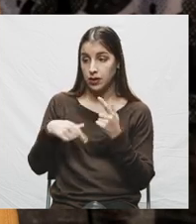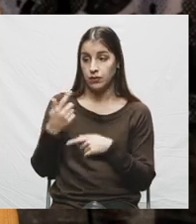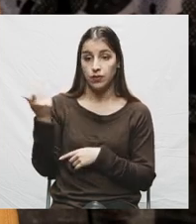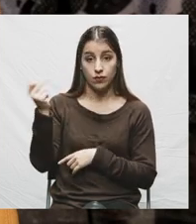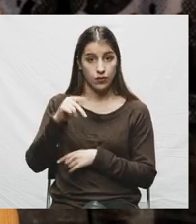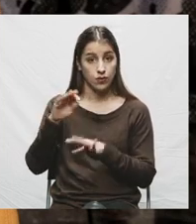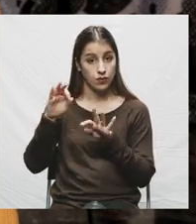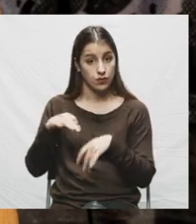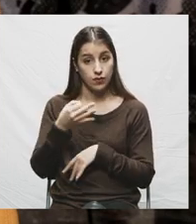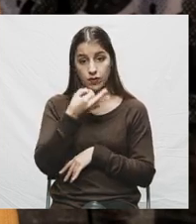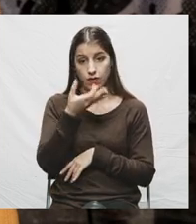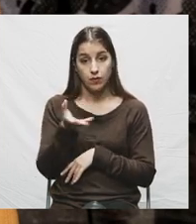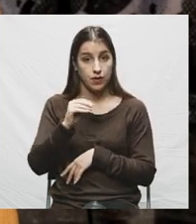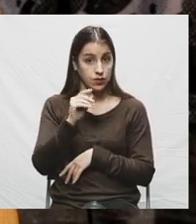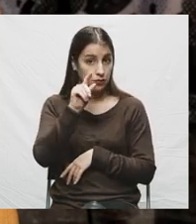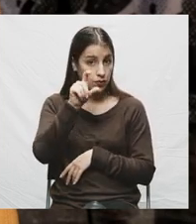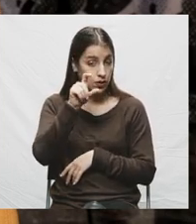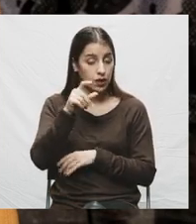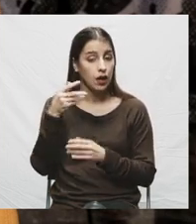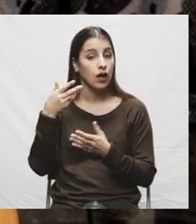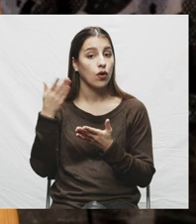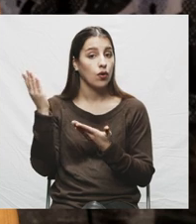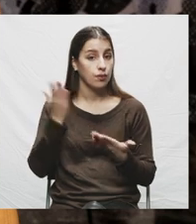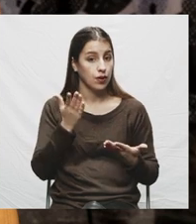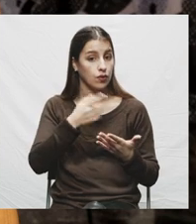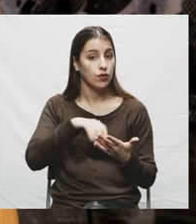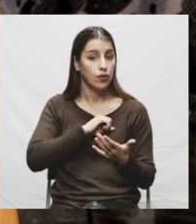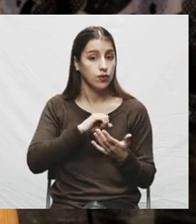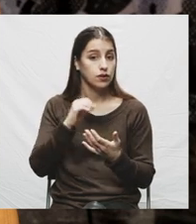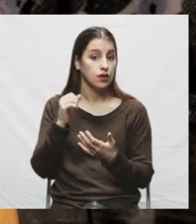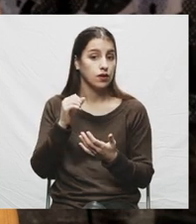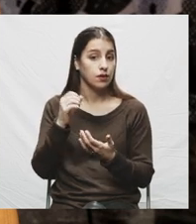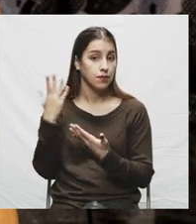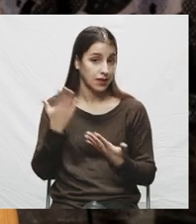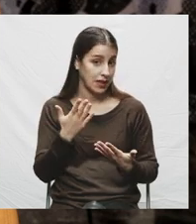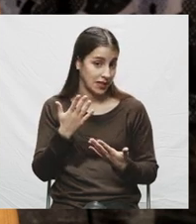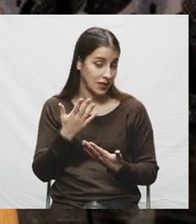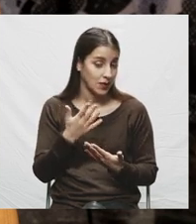and then he came back at the end, spoke a bit more and followed our presentation, commented a bit more…